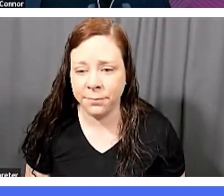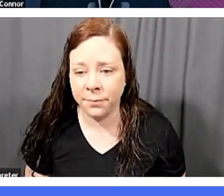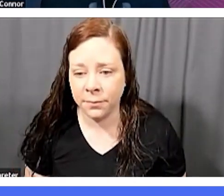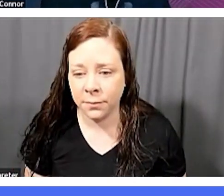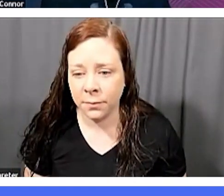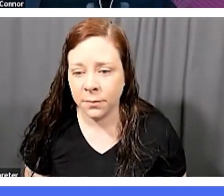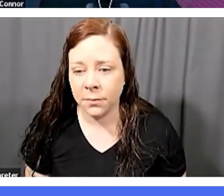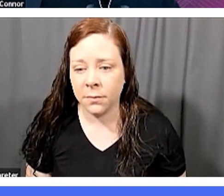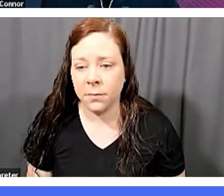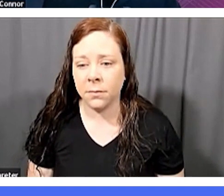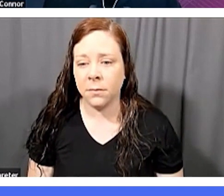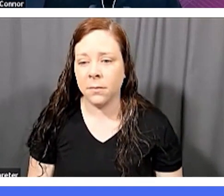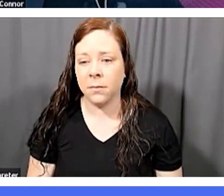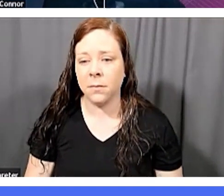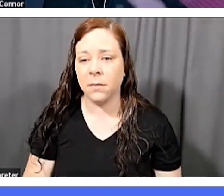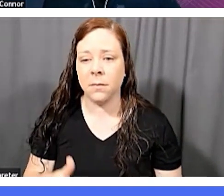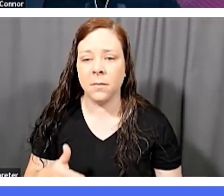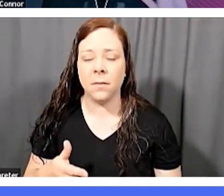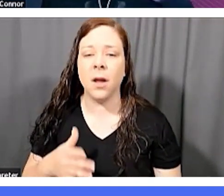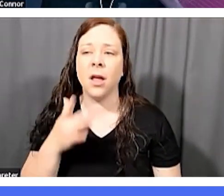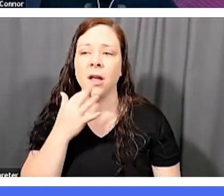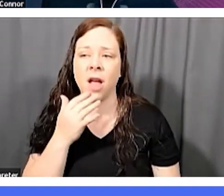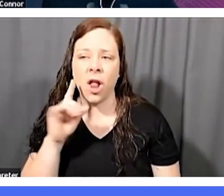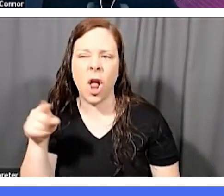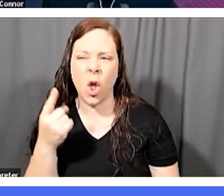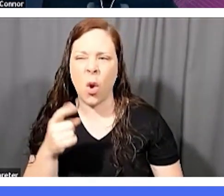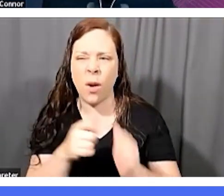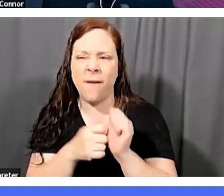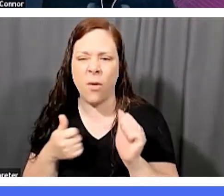but point being you were using color alone. Let's avoid that. Christina talked about that yesterday.